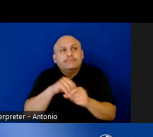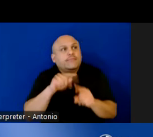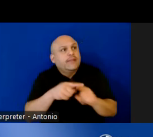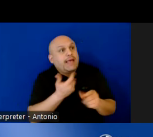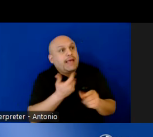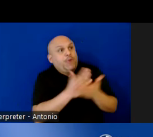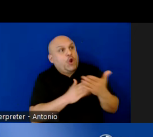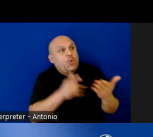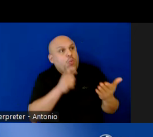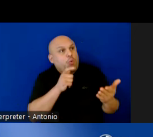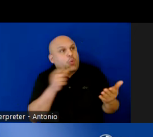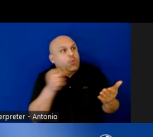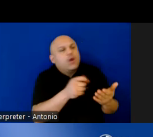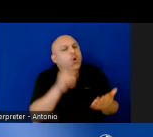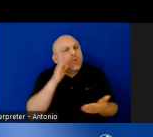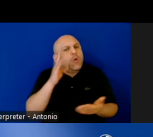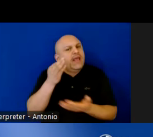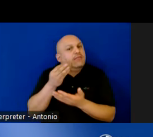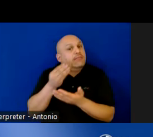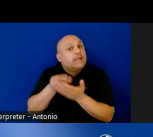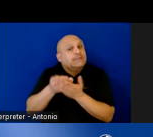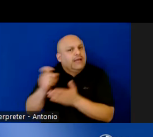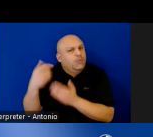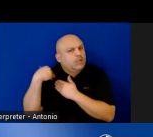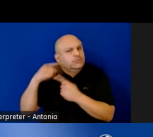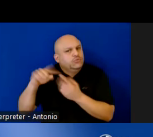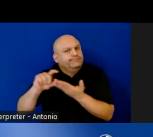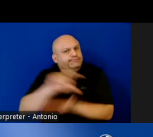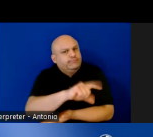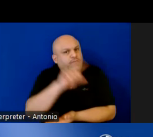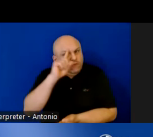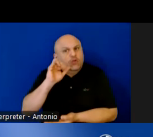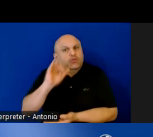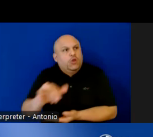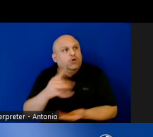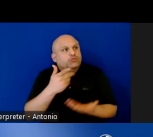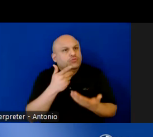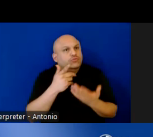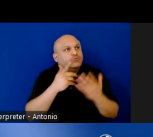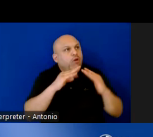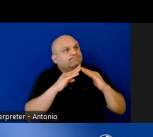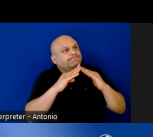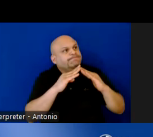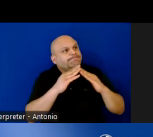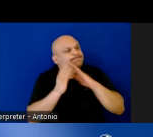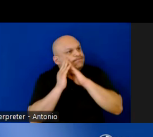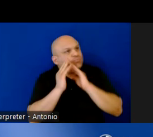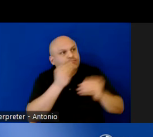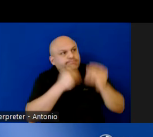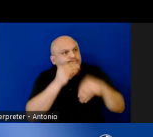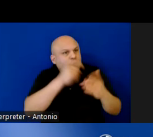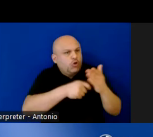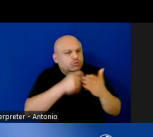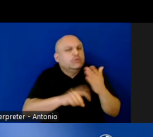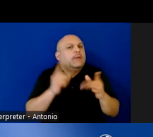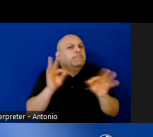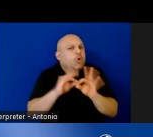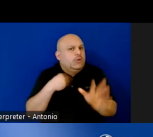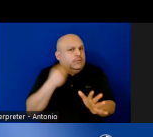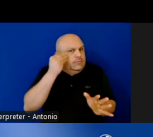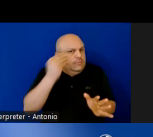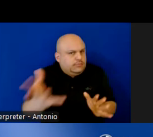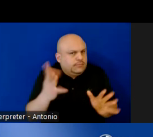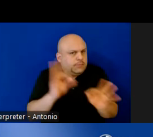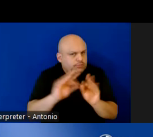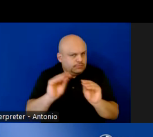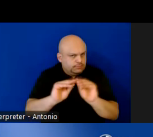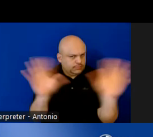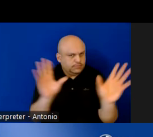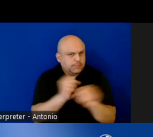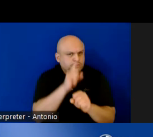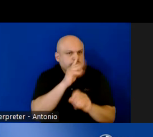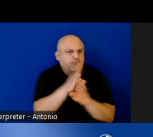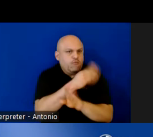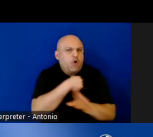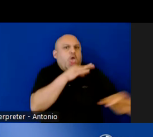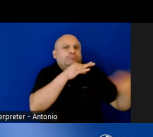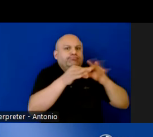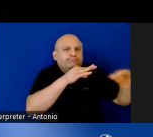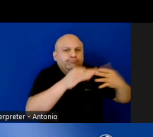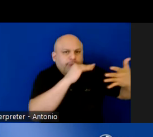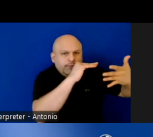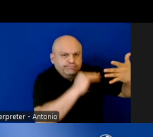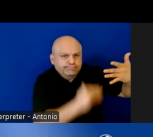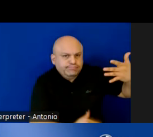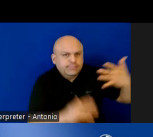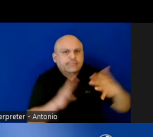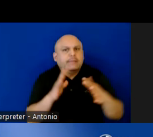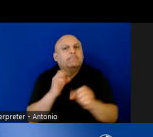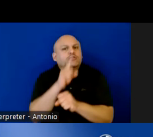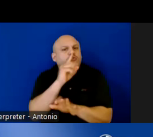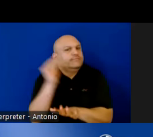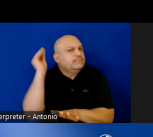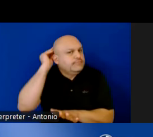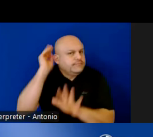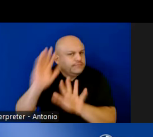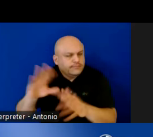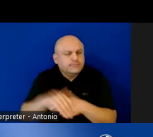a residential component will be financially responsible for those room and board costs. So it's just something that I think is important to kind of go into this keeping in mind.